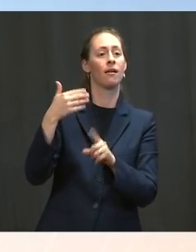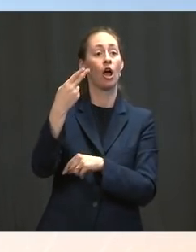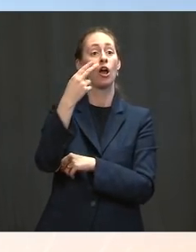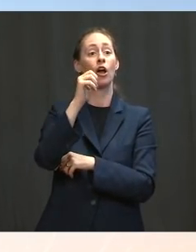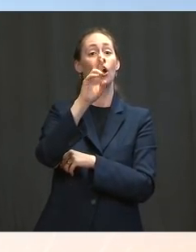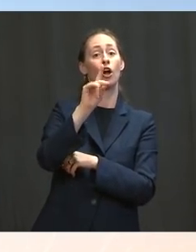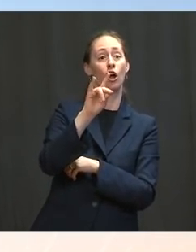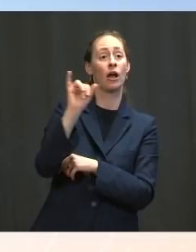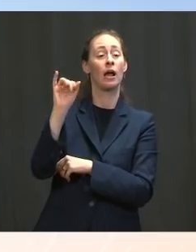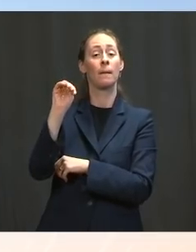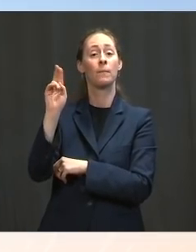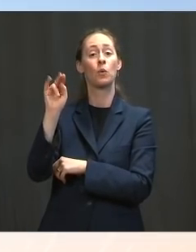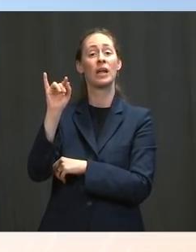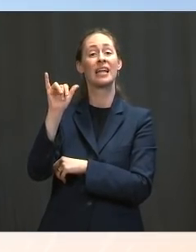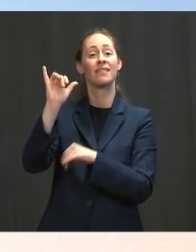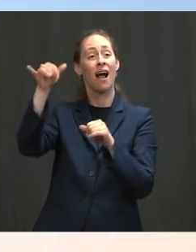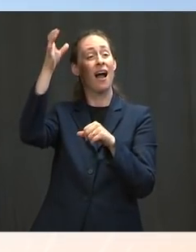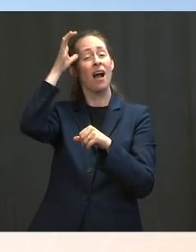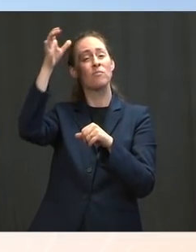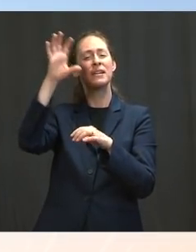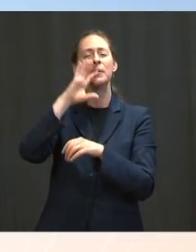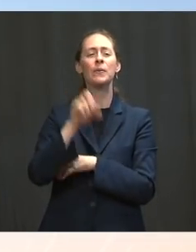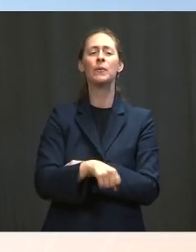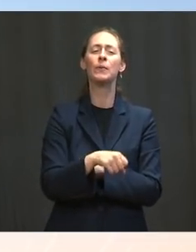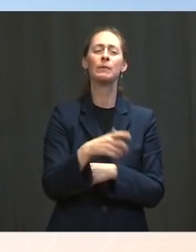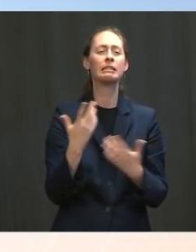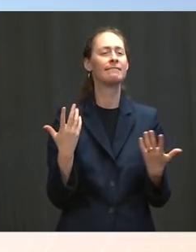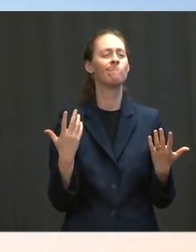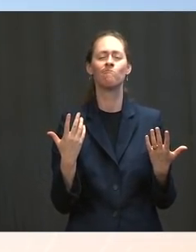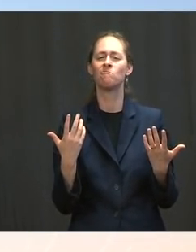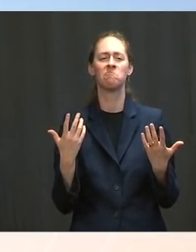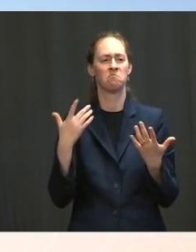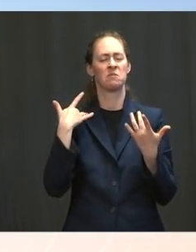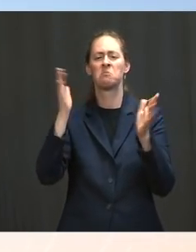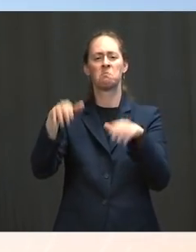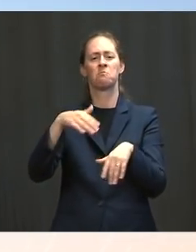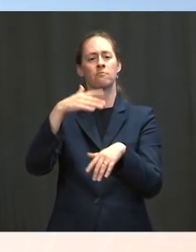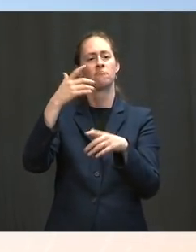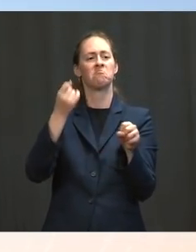So we had set a goal of reaching 70 percent of adults by July 4th.